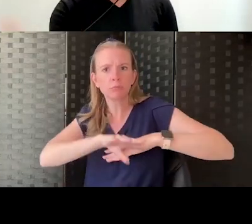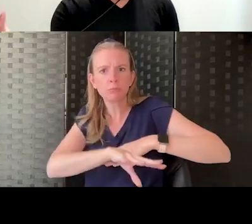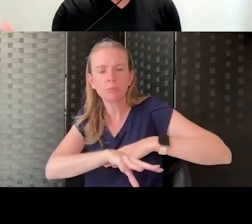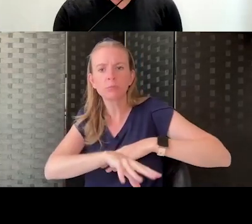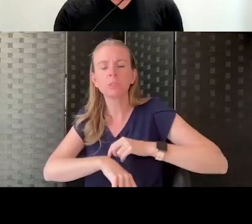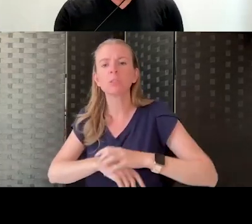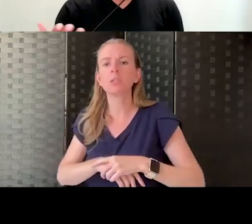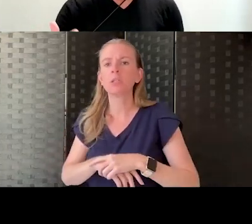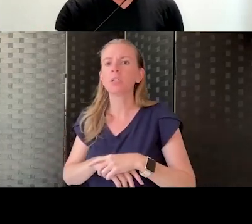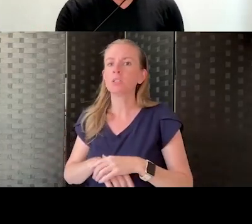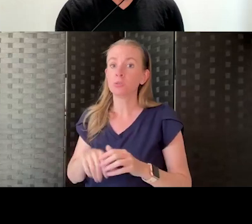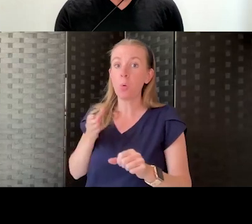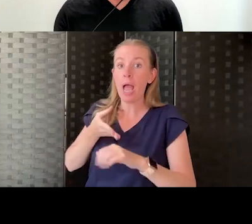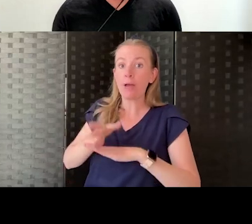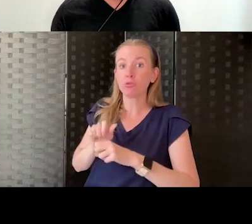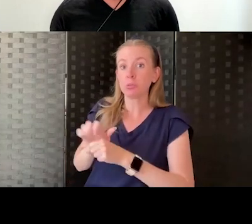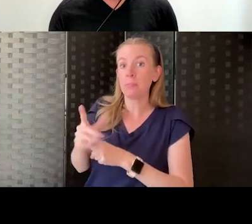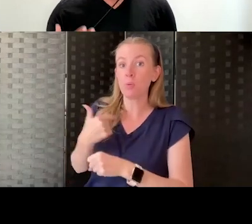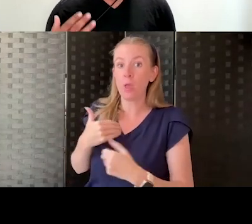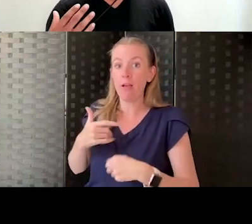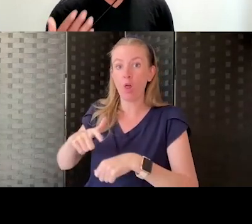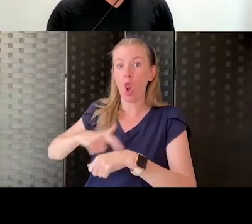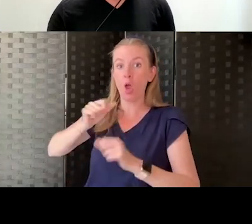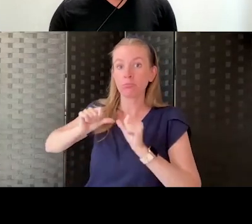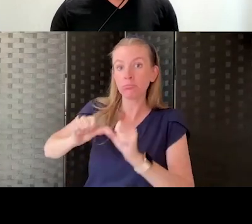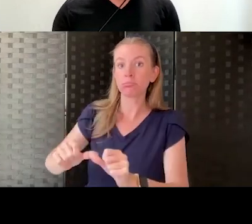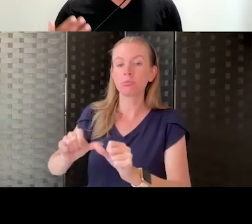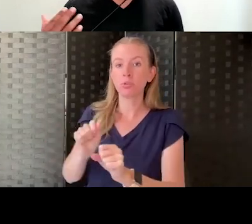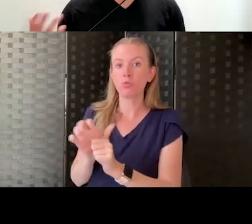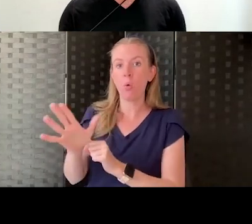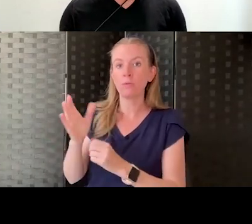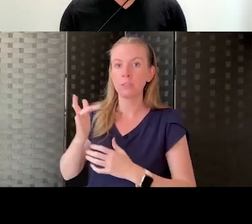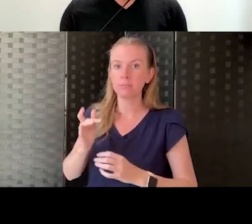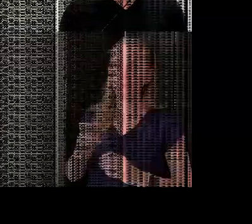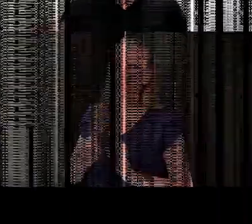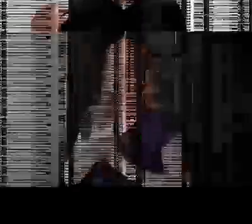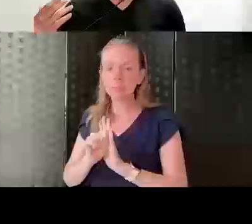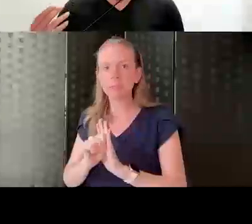Along with the pandemic we have long COVID that symptoms, attention deficit, anxiety, depression,